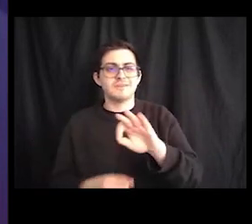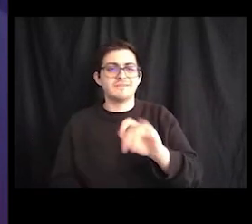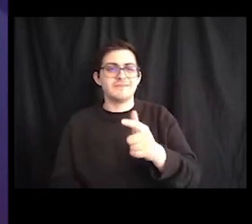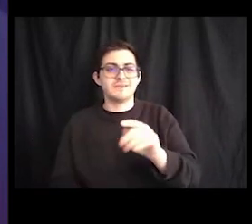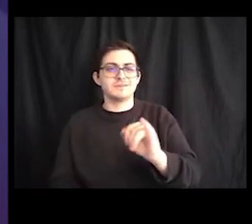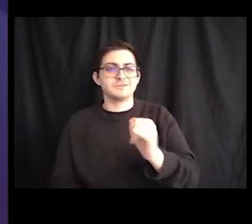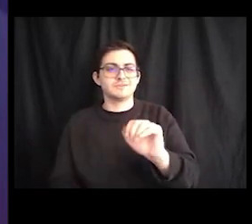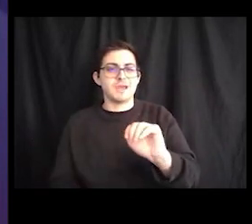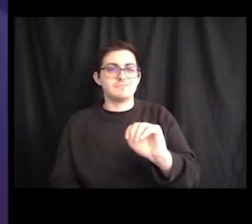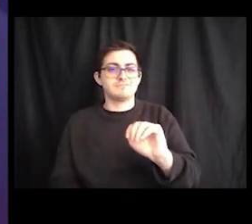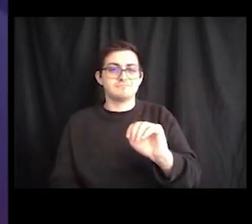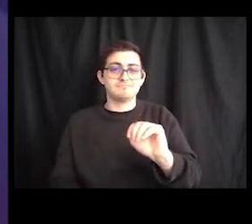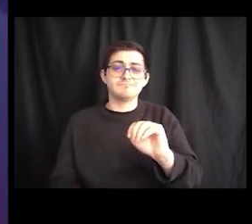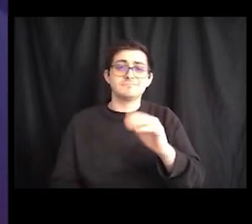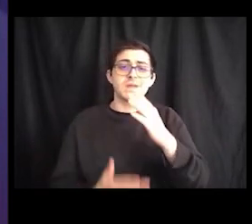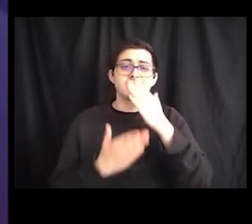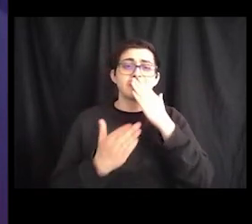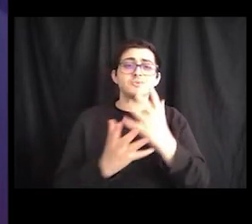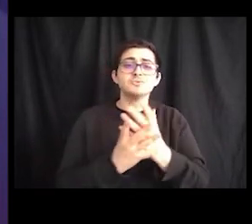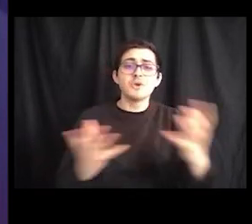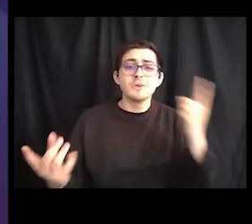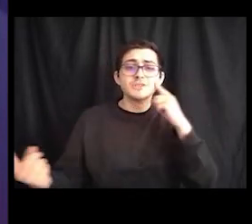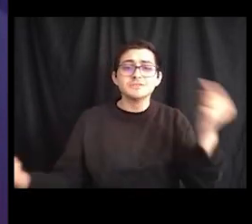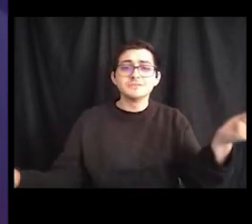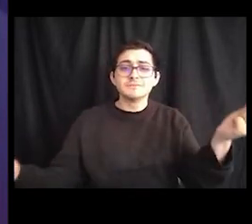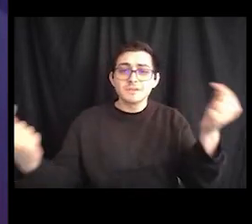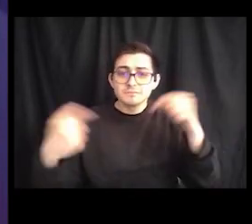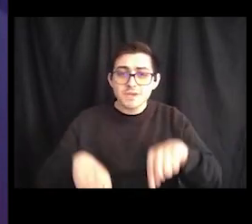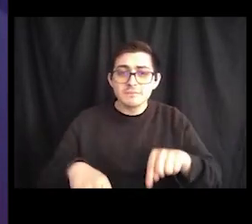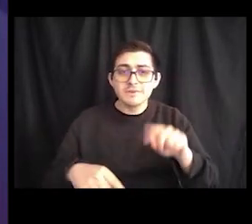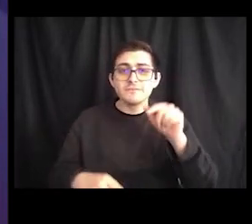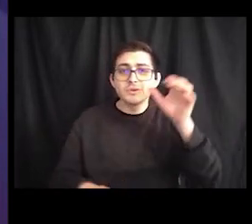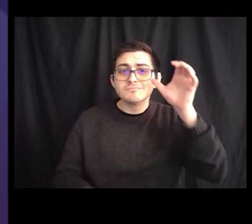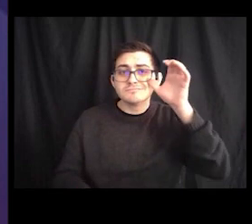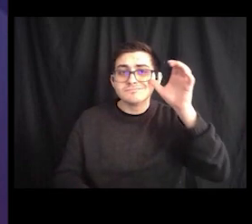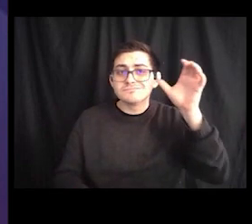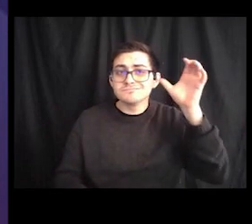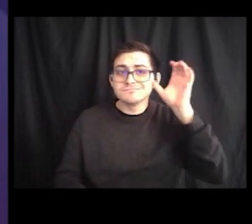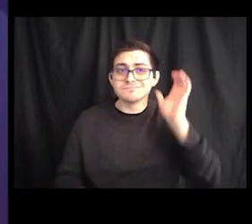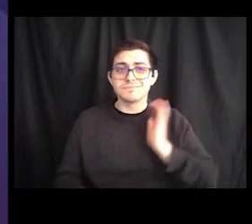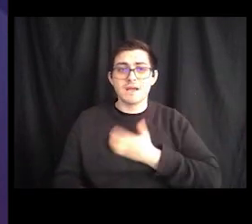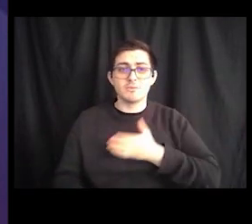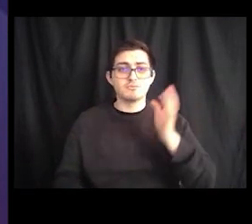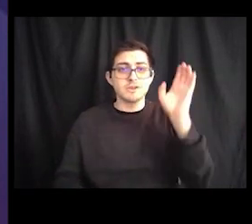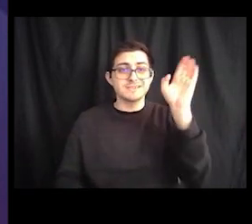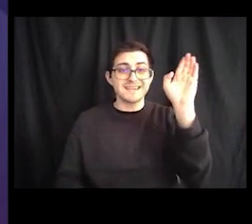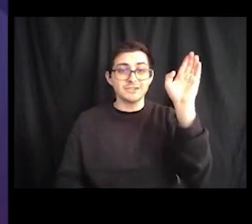Definitely go to the community, definitely play with FigJam, and keep an eye out for all the launches that are coming.